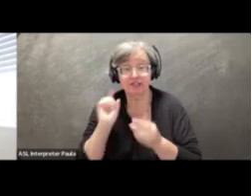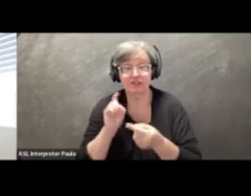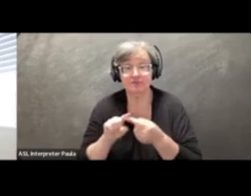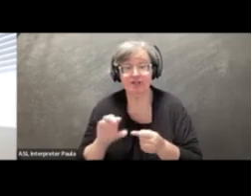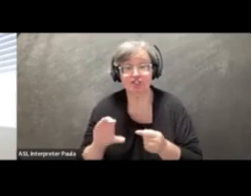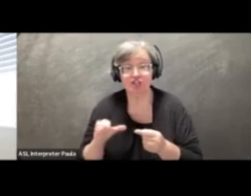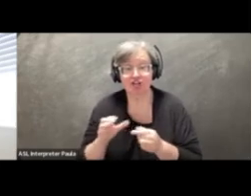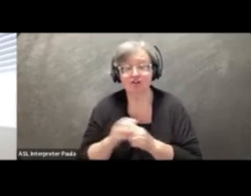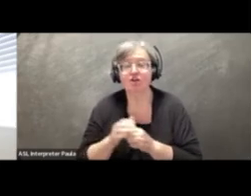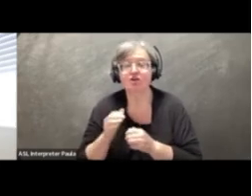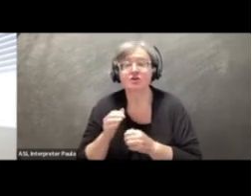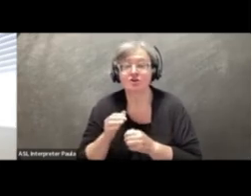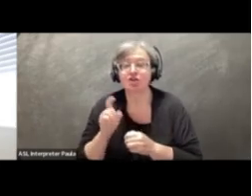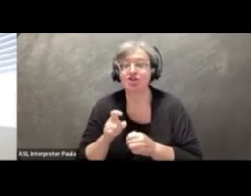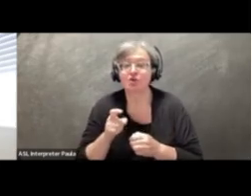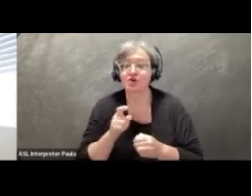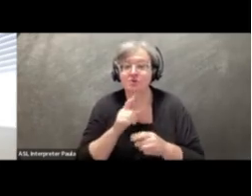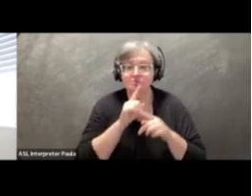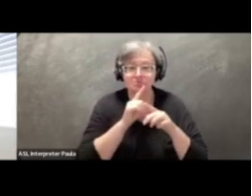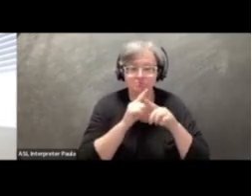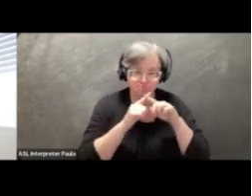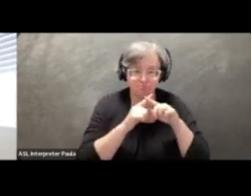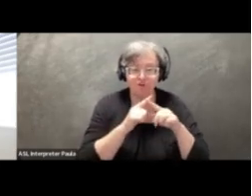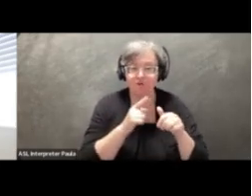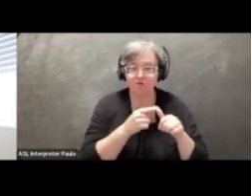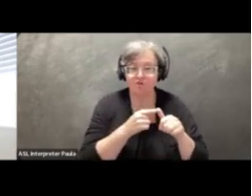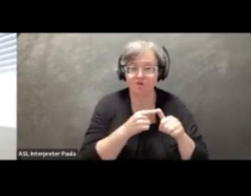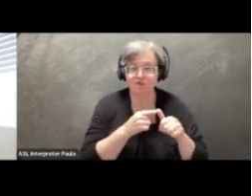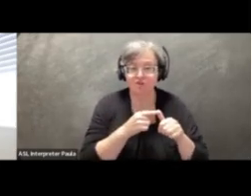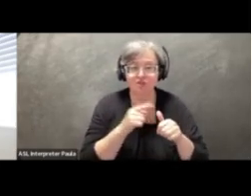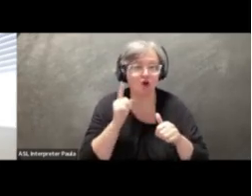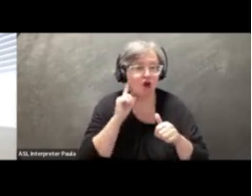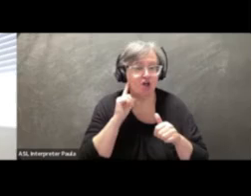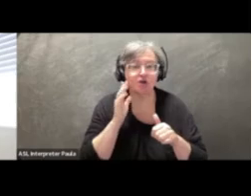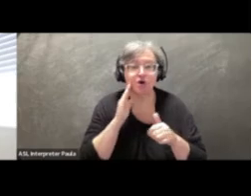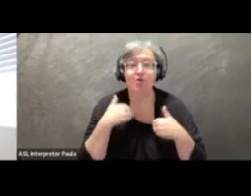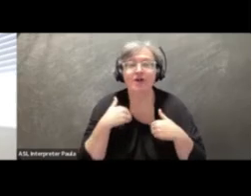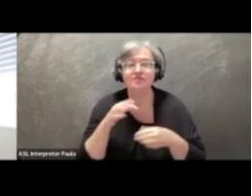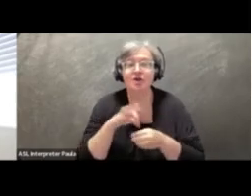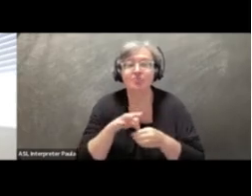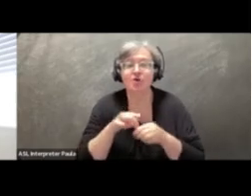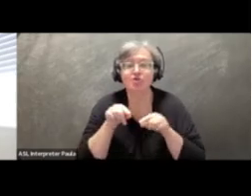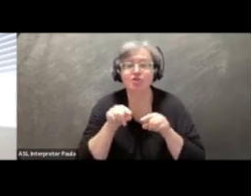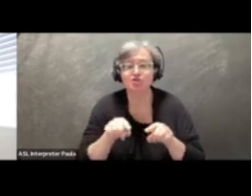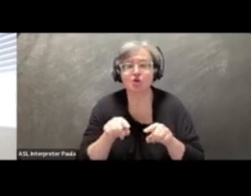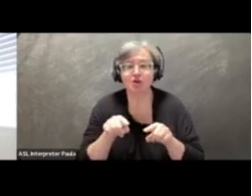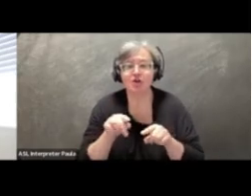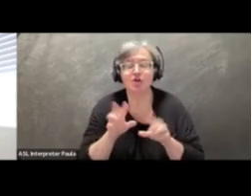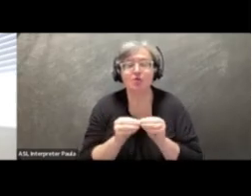ahead and silence the original audio, and we'll have some polls throughout today's webinar. So please be prepared to interact